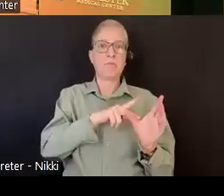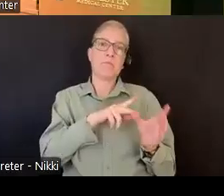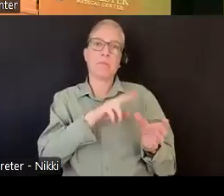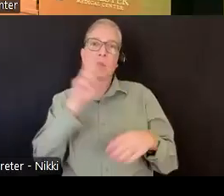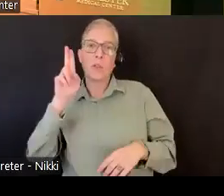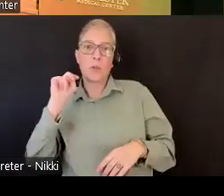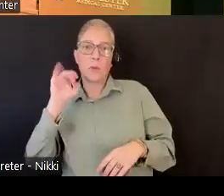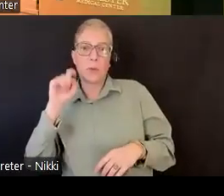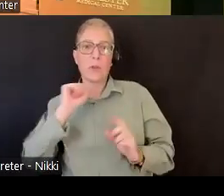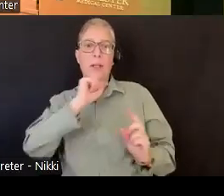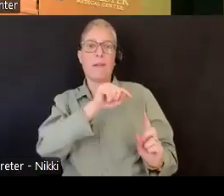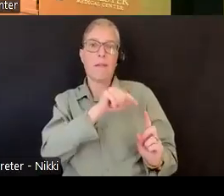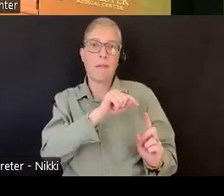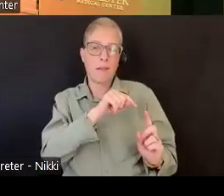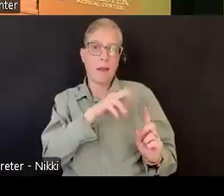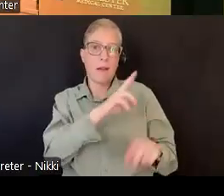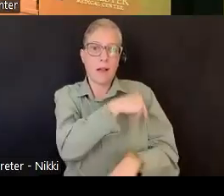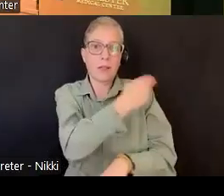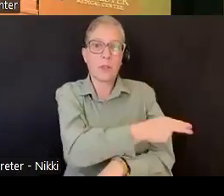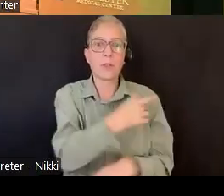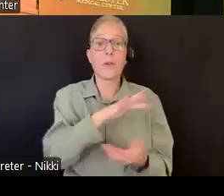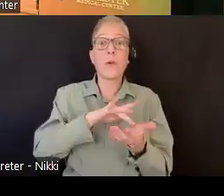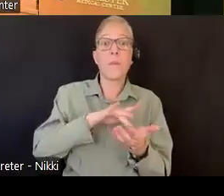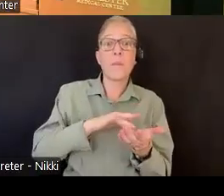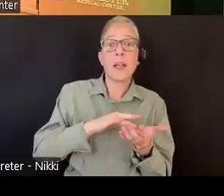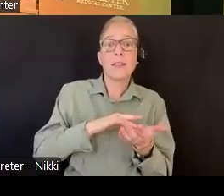a little bit. And medicine and psychiatry is a wonderful way. You get to see a lot of patients.